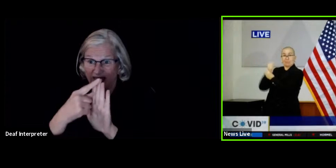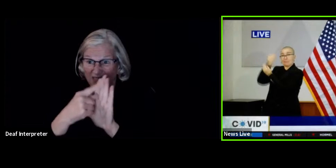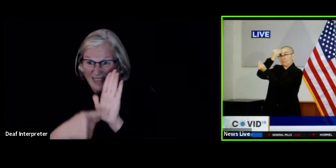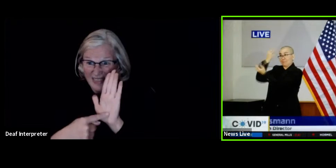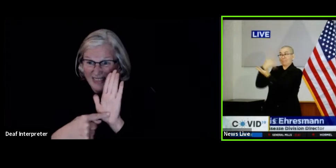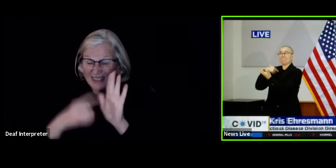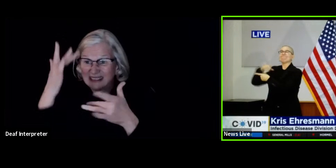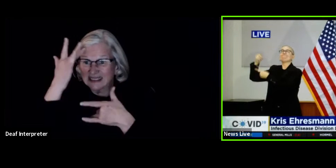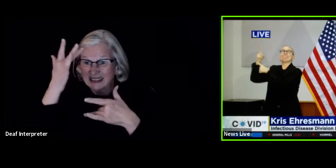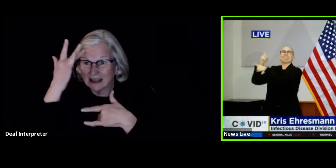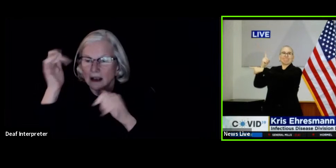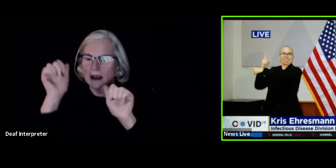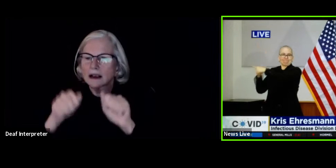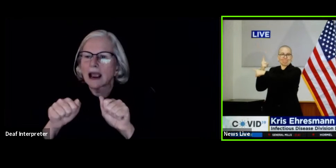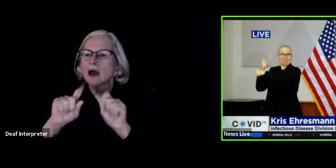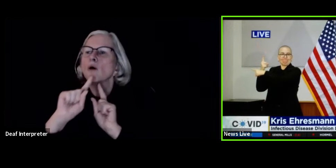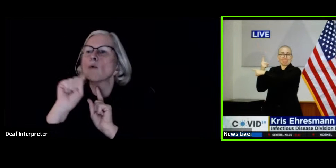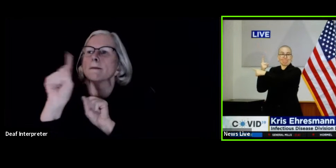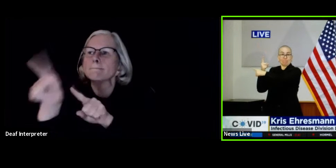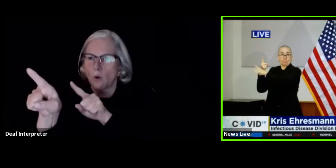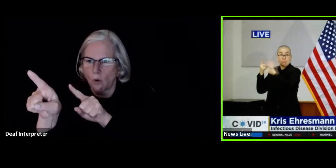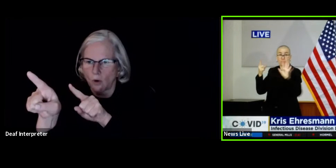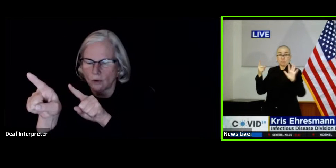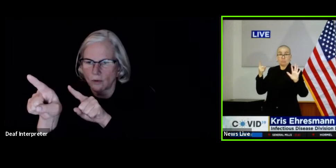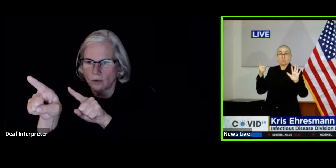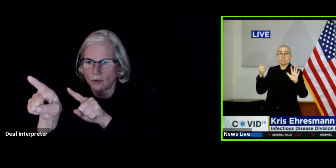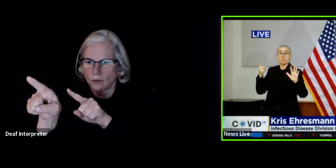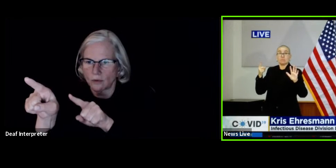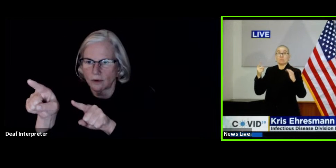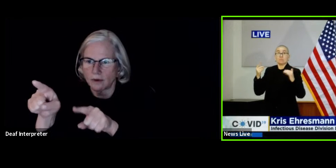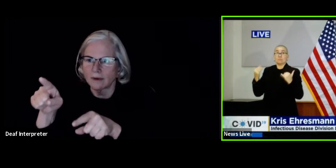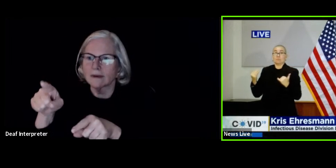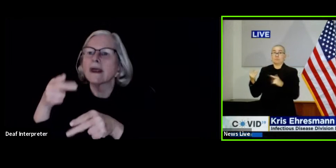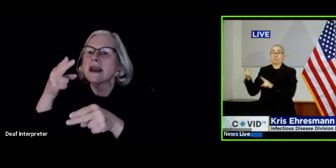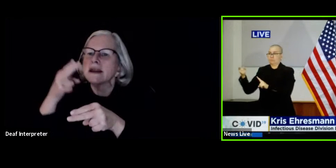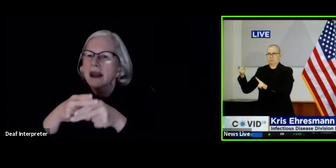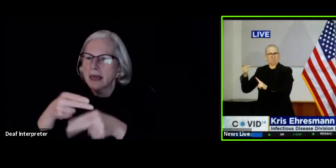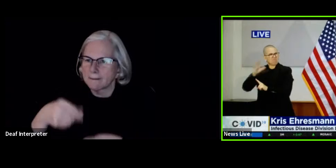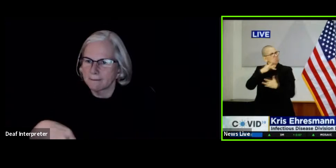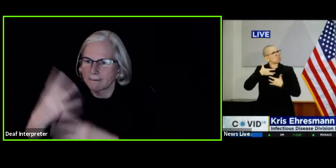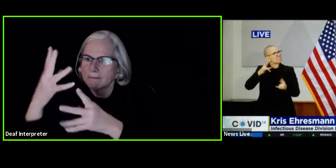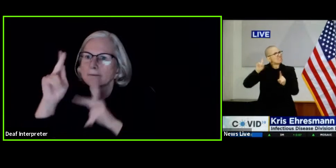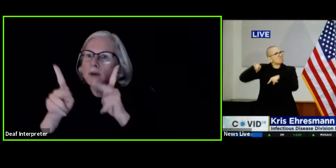SO WE DO GET THE NAMES OF PEOPLE WHO TEST POSITIVE FOR COVID. THAT'S HOW WE'RE REACHING OUT AND DOING OUR CASE